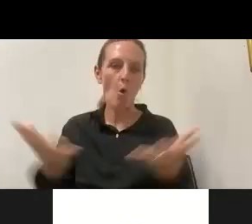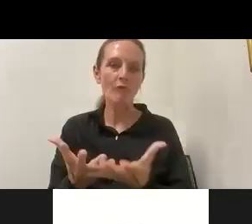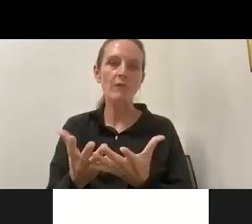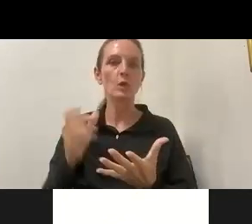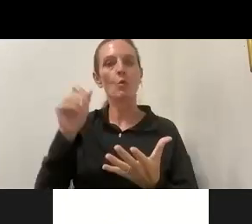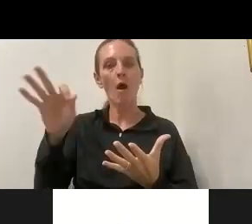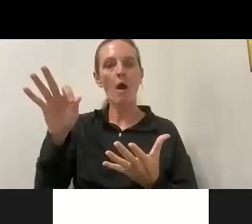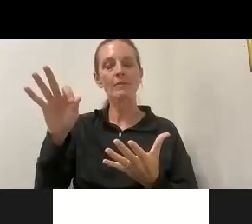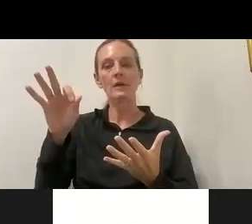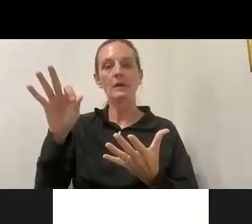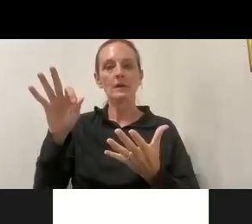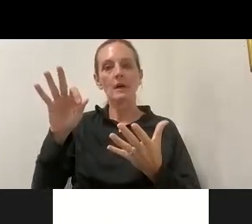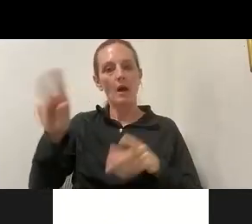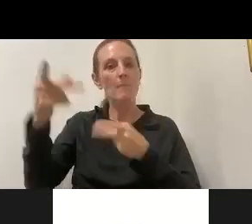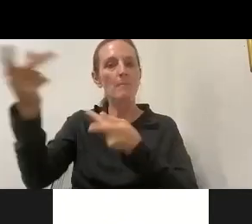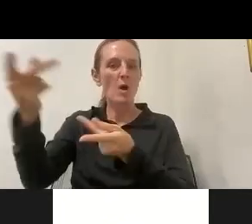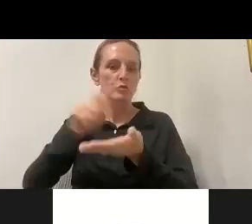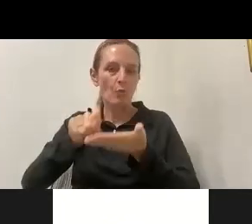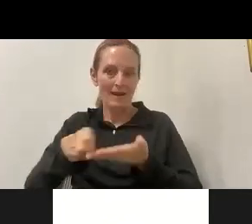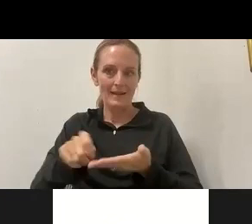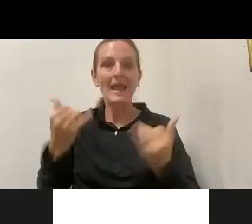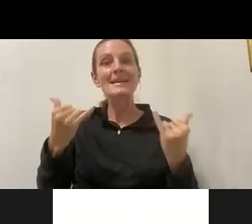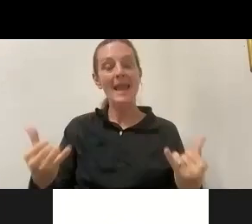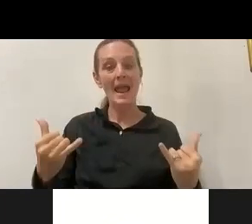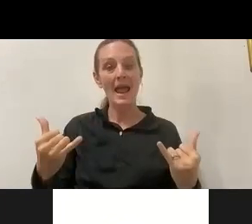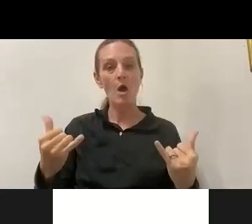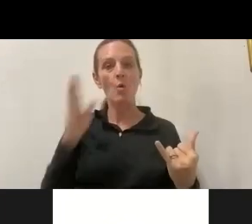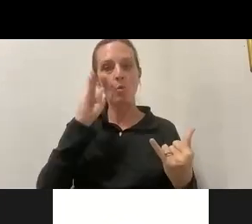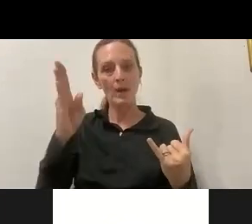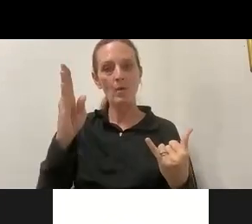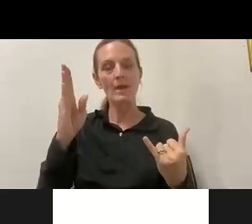project. We are going to think deeply about the problem. The next slide.